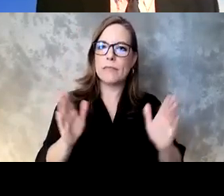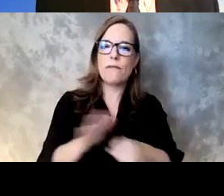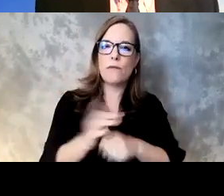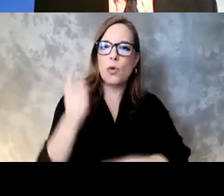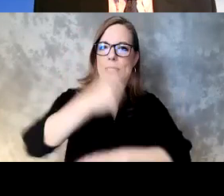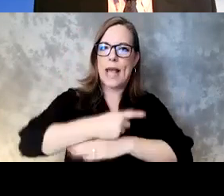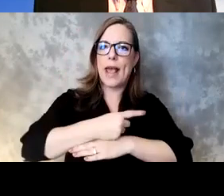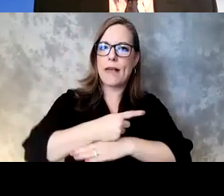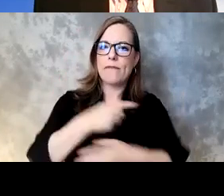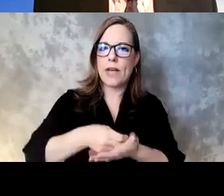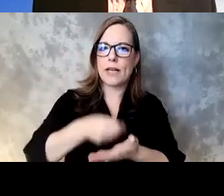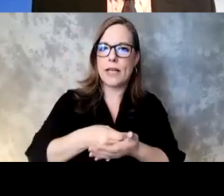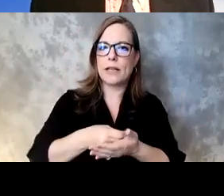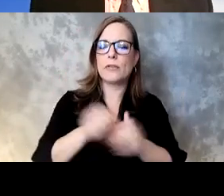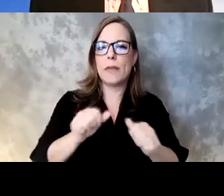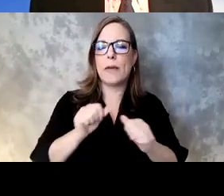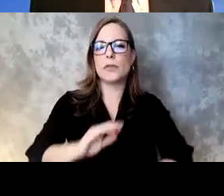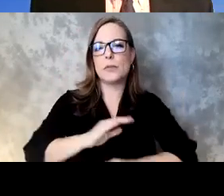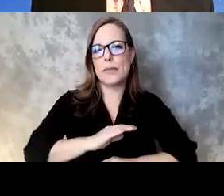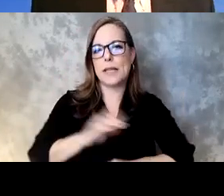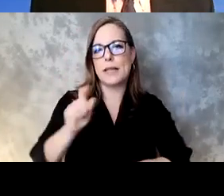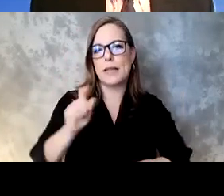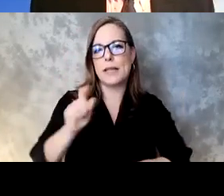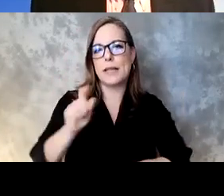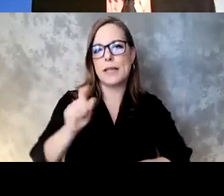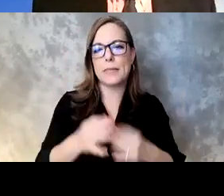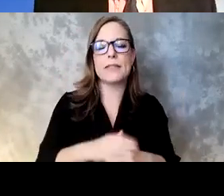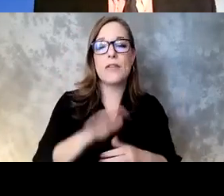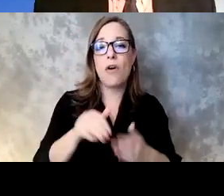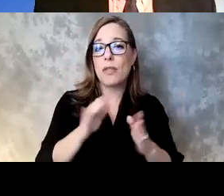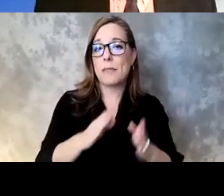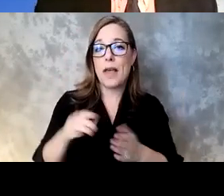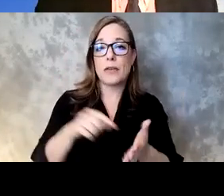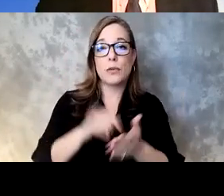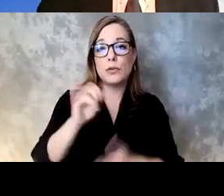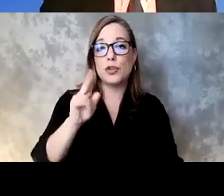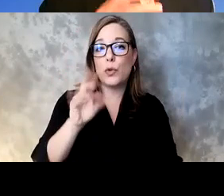as required for the UPK plans due by June 30 2022 to their governing board. So it's